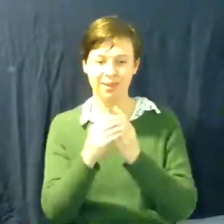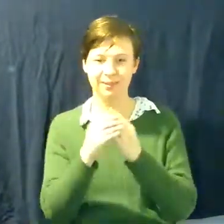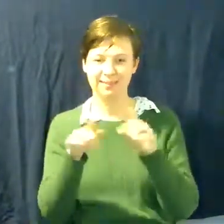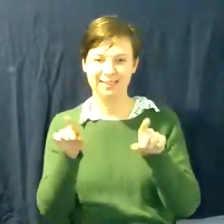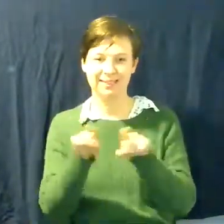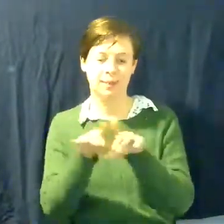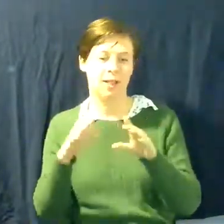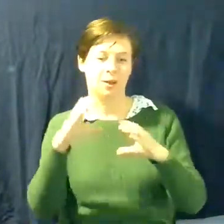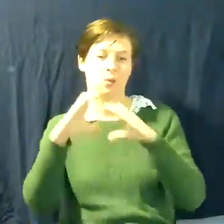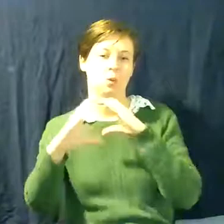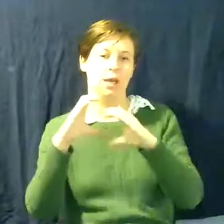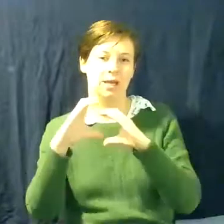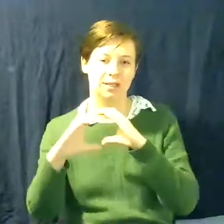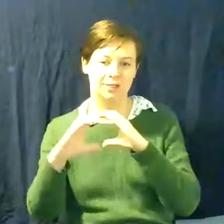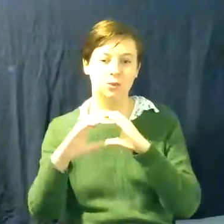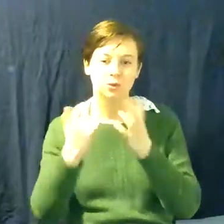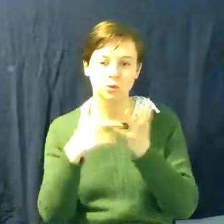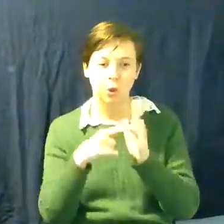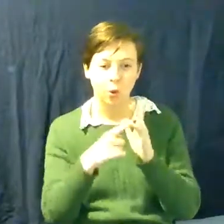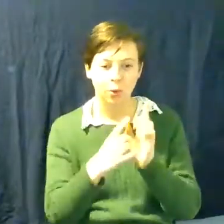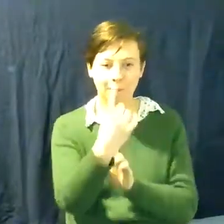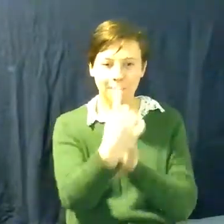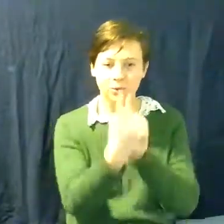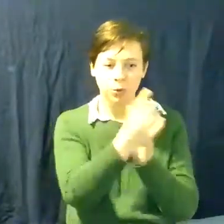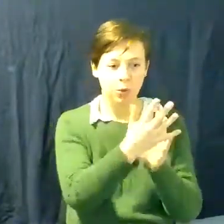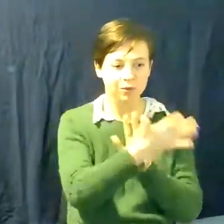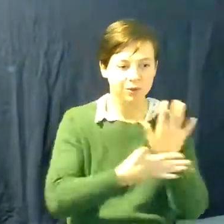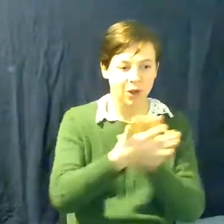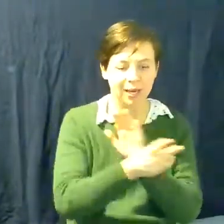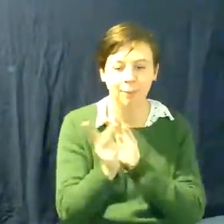. Ideally, we would look at matching people with the